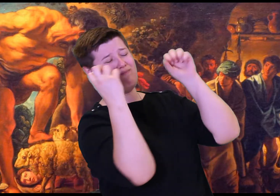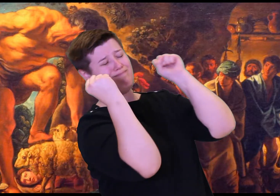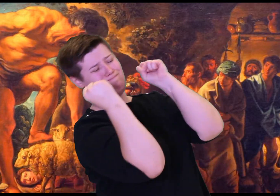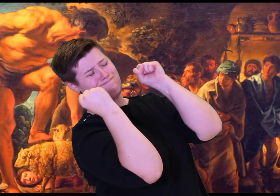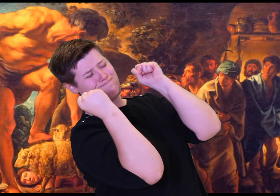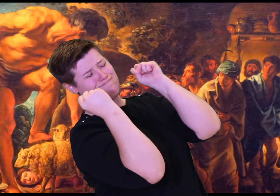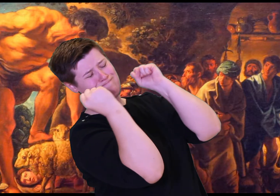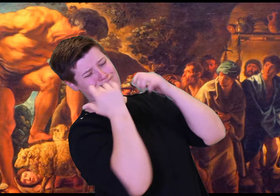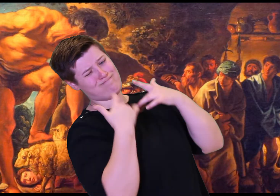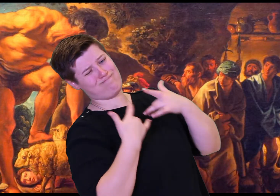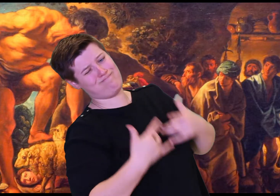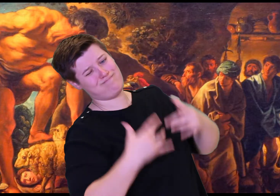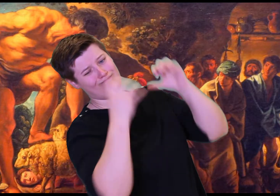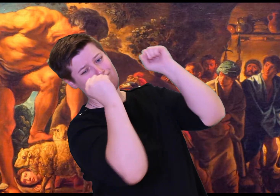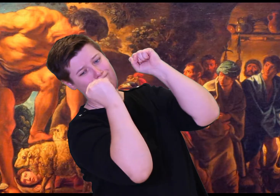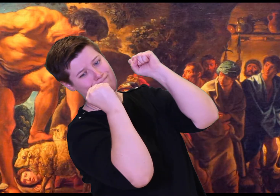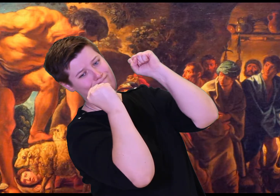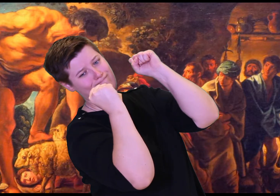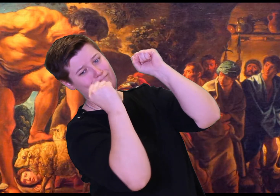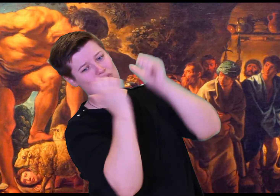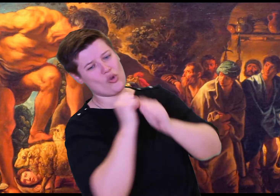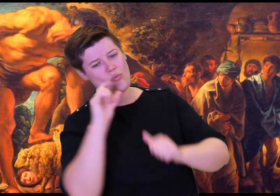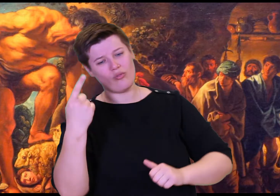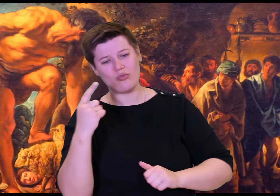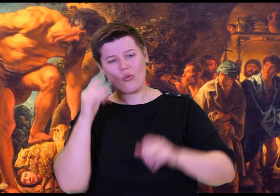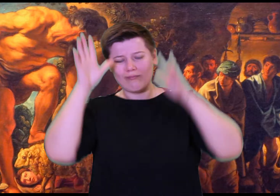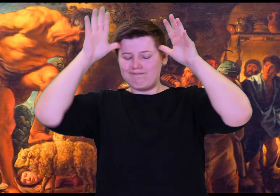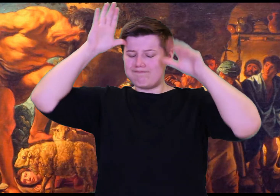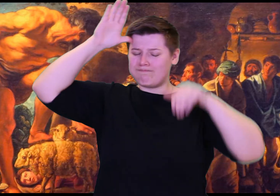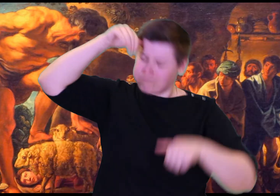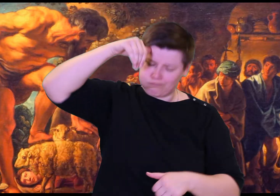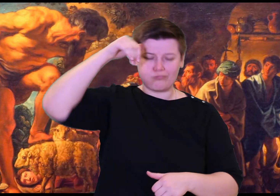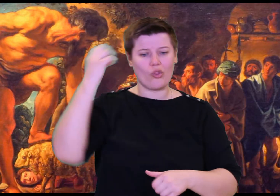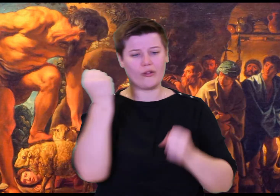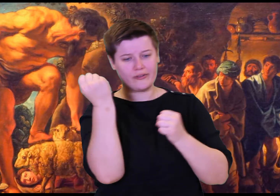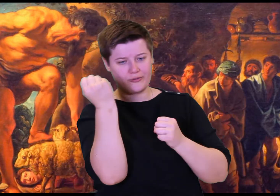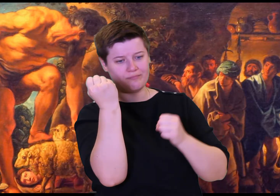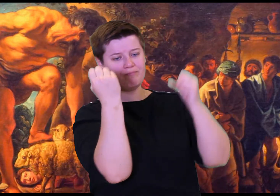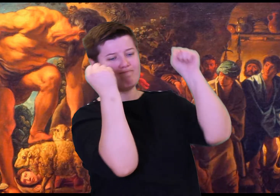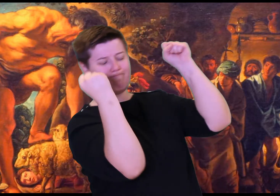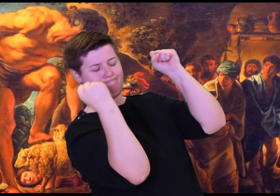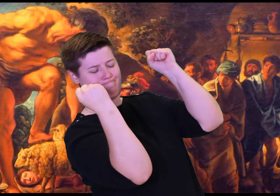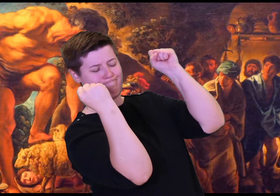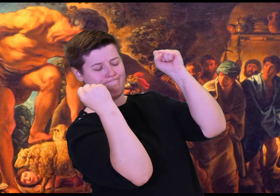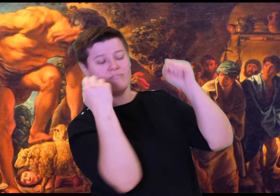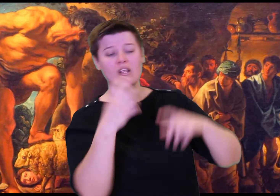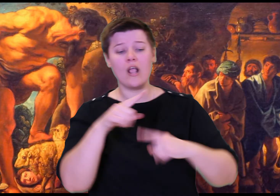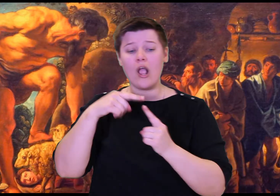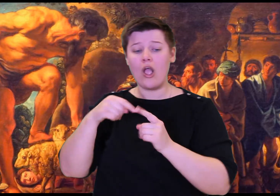When early Dawn revealed her rose-red hands, the rams jumped up, all eager for the grass.